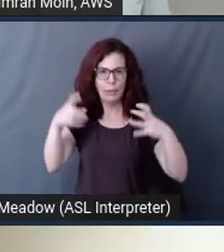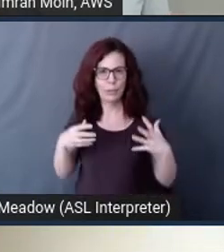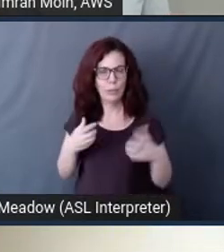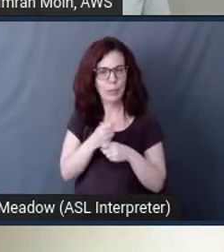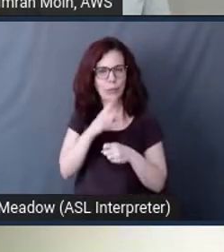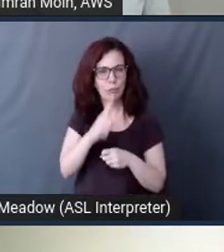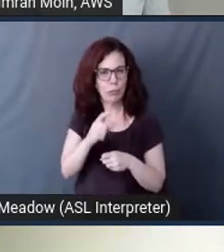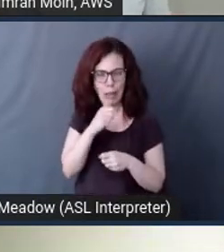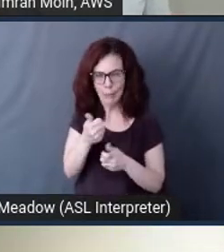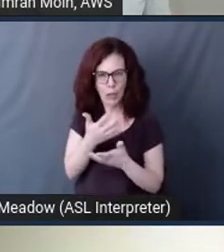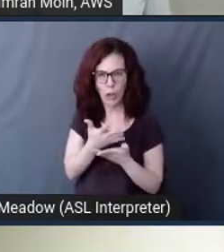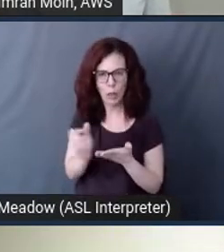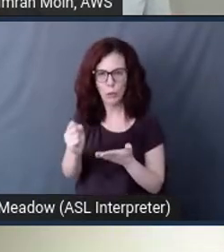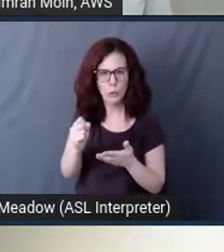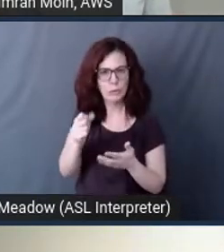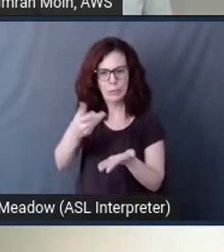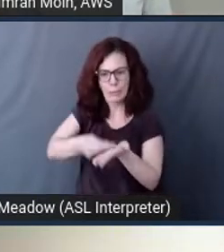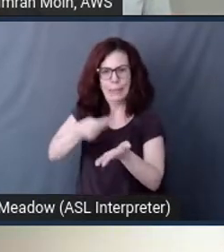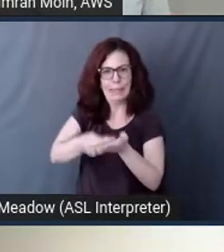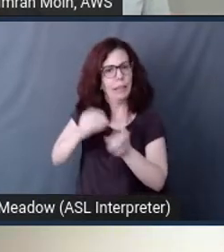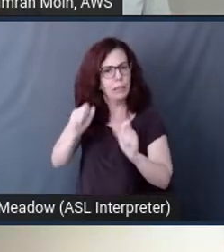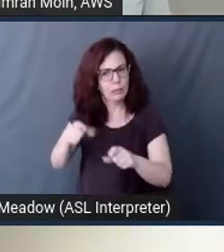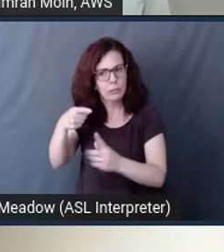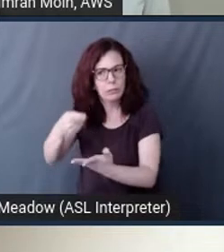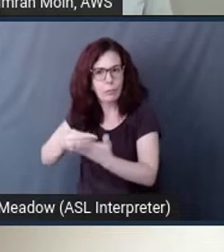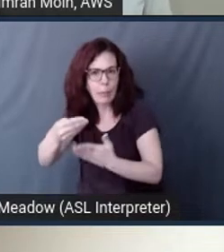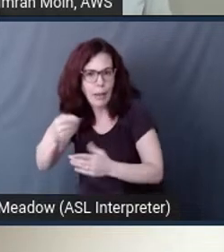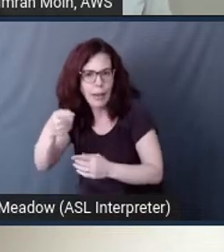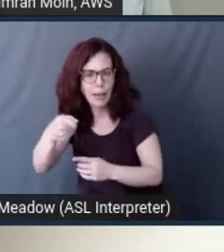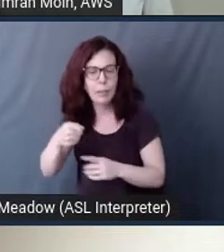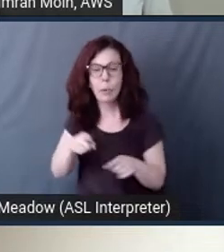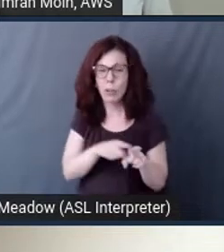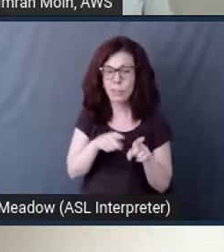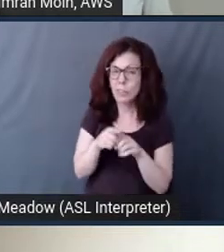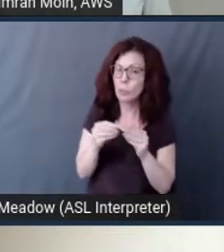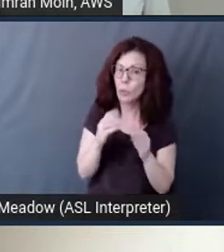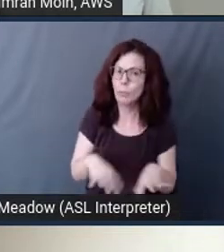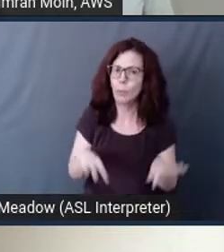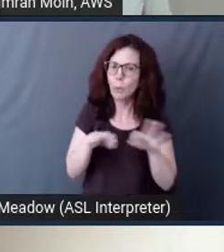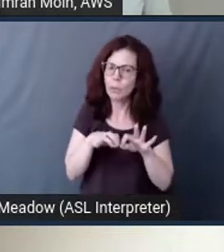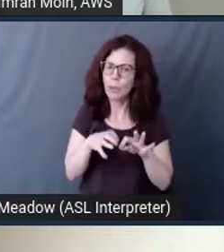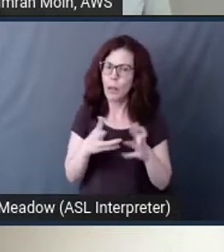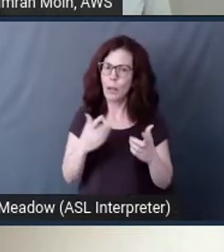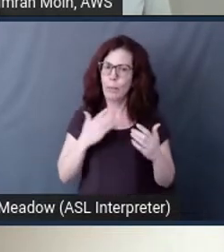on potential revenue opportunities, and then more importantly, I want to make sure my customer satisfaction remains high